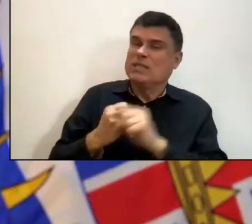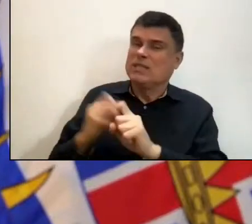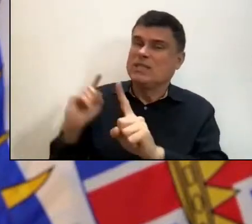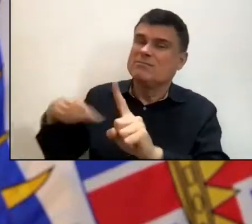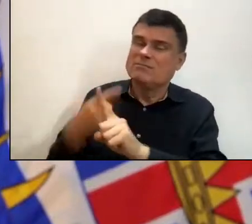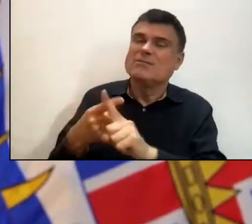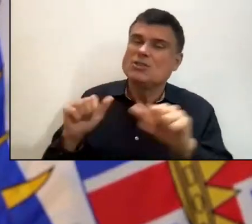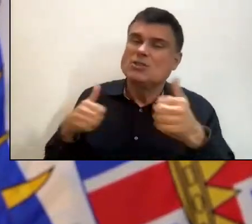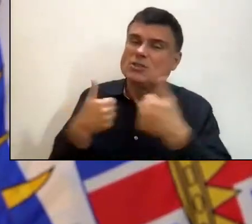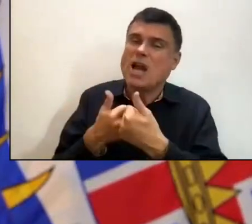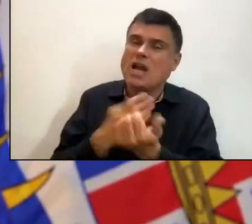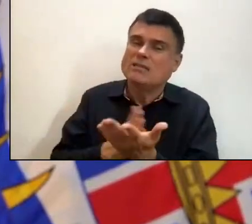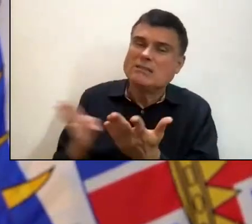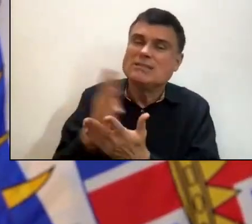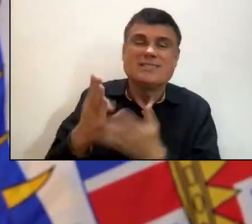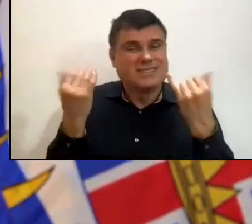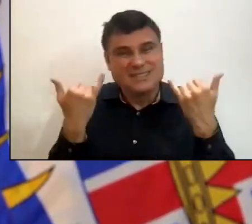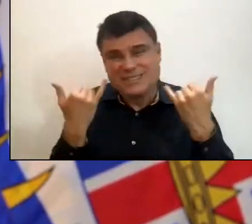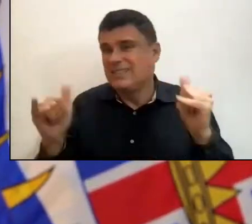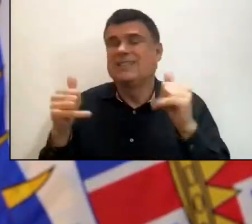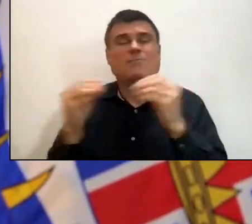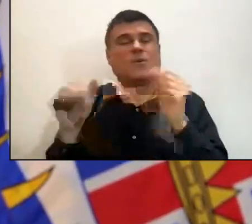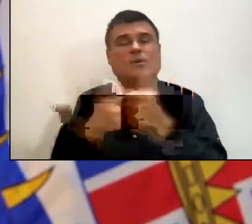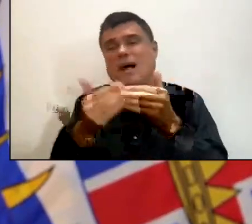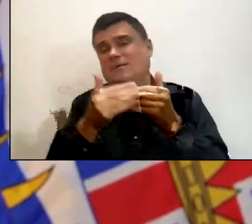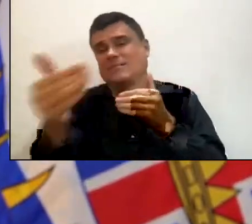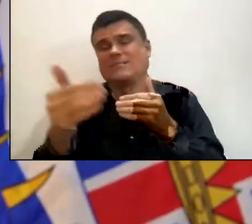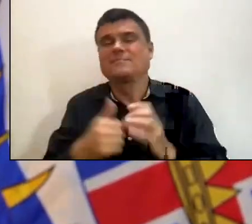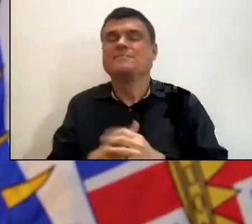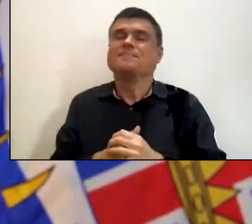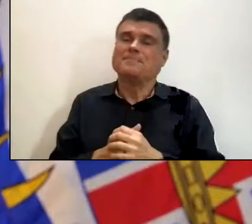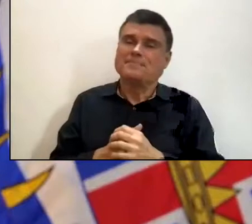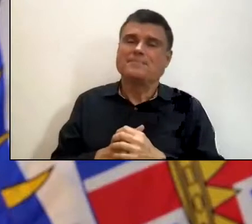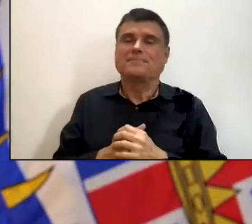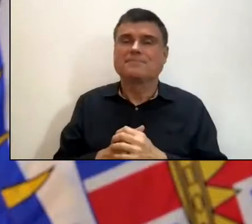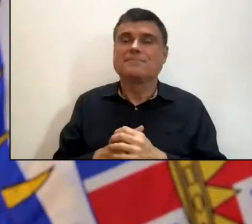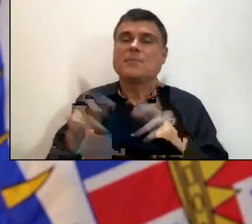Shown that we are strong, resient d supporti o eh